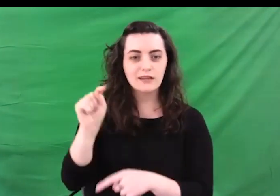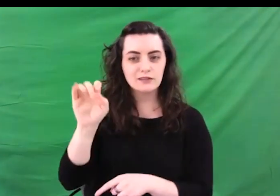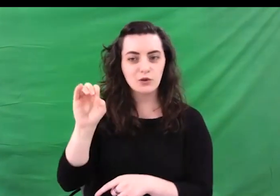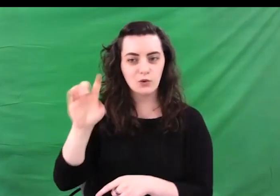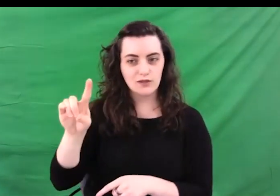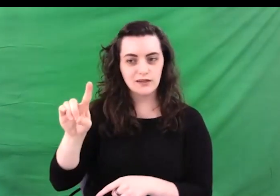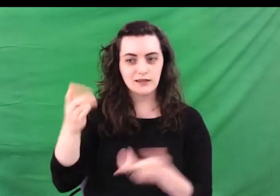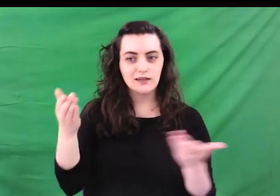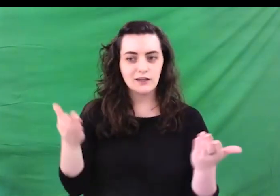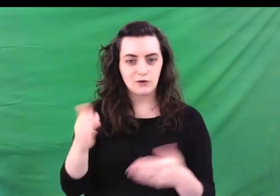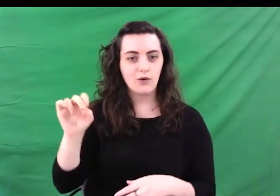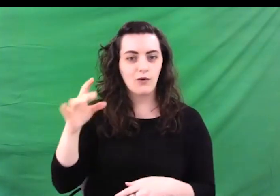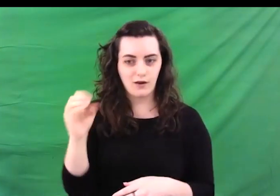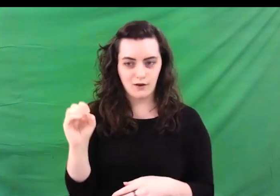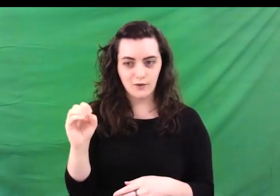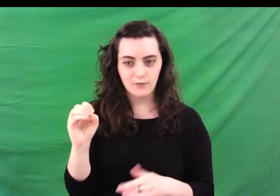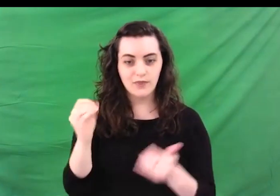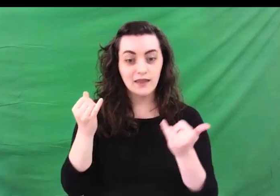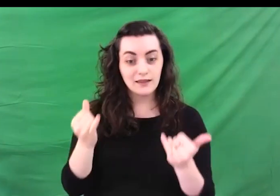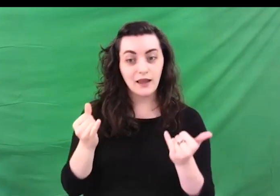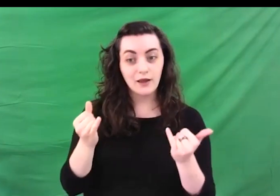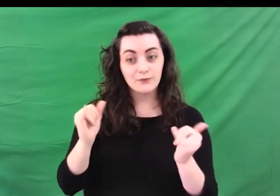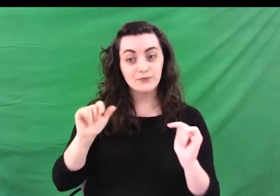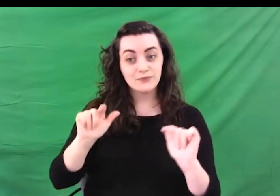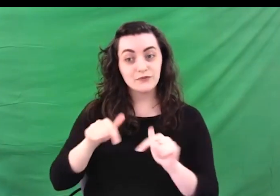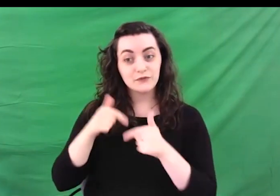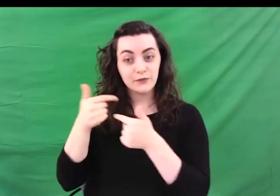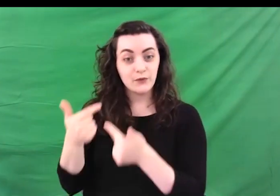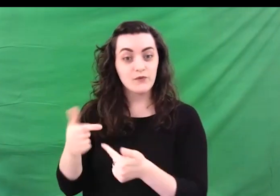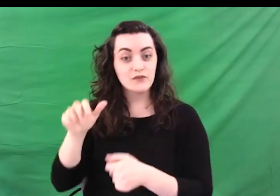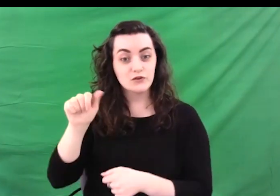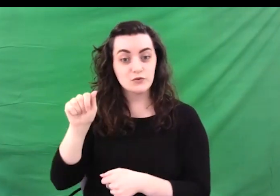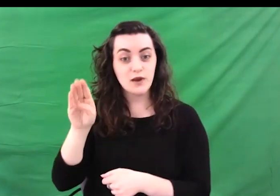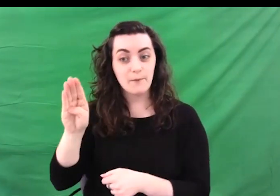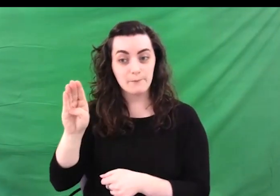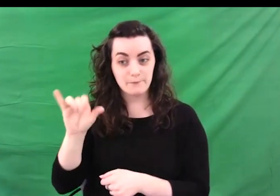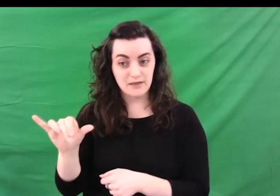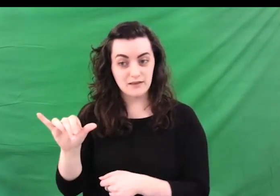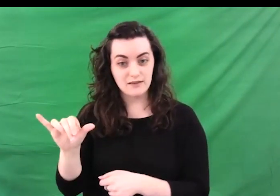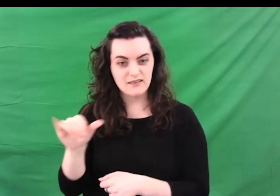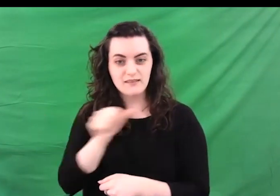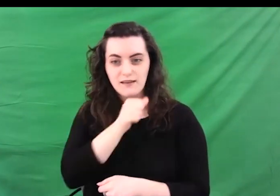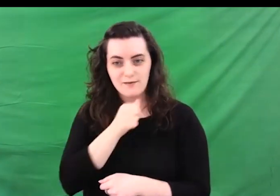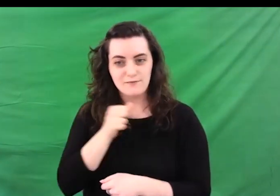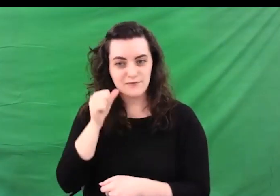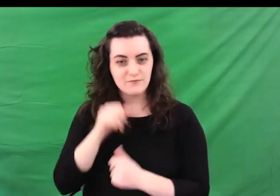Let me turn things over to Abby. Hello.